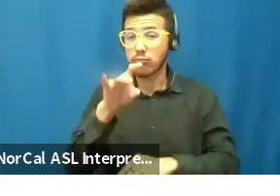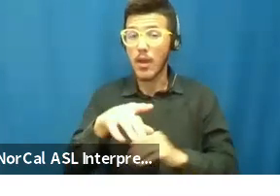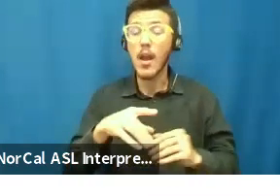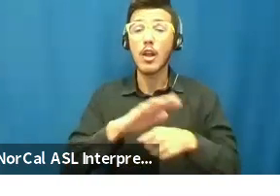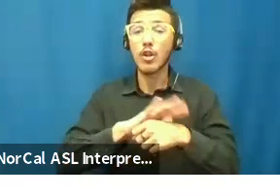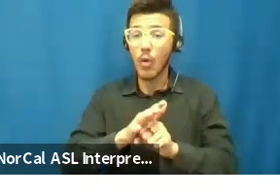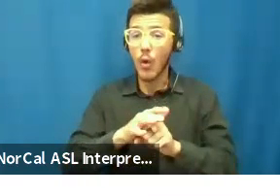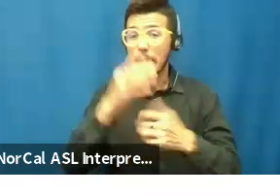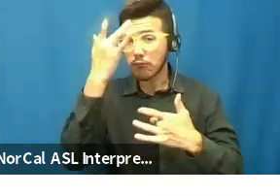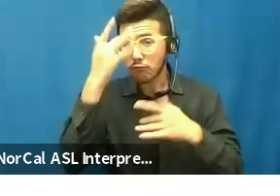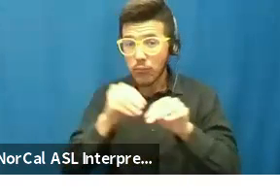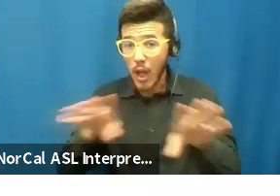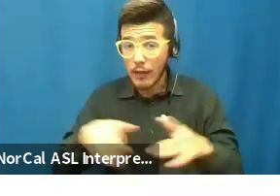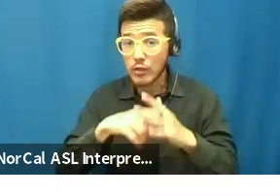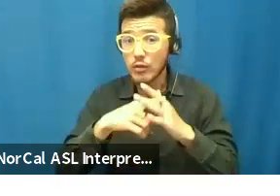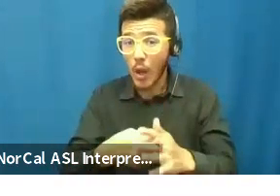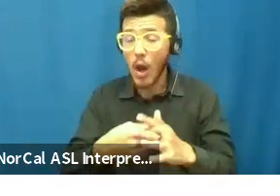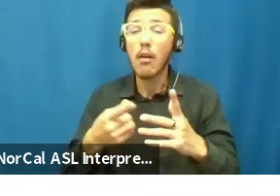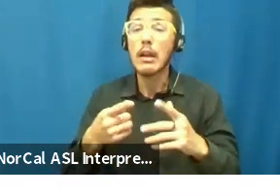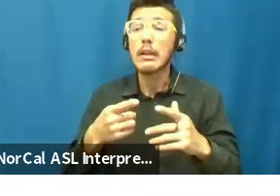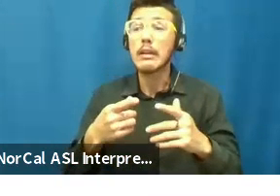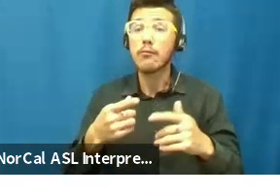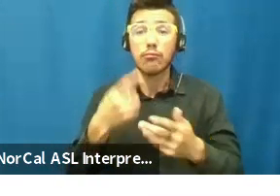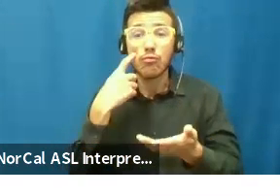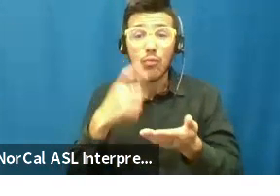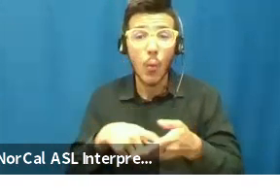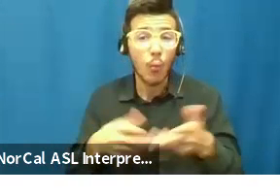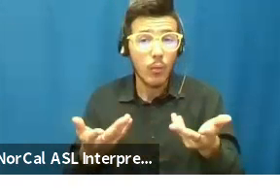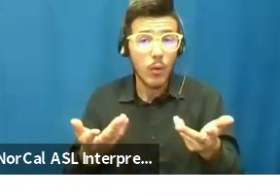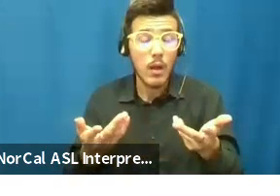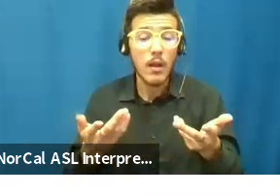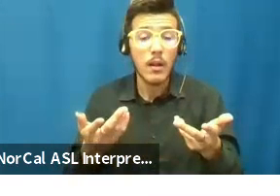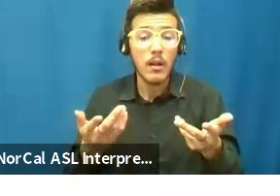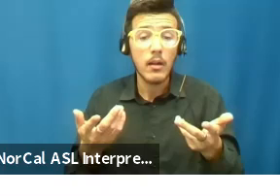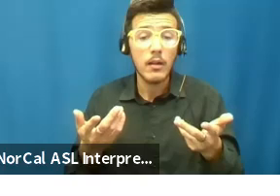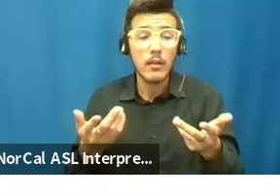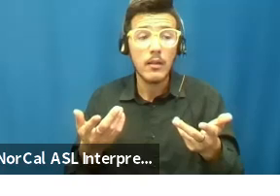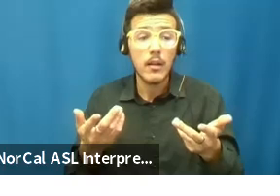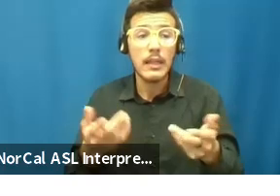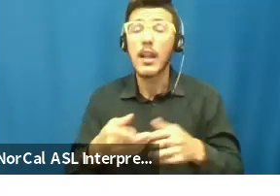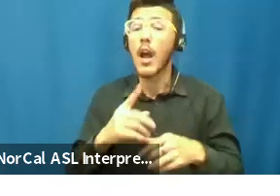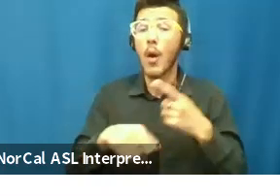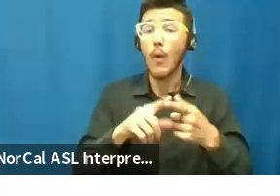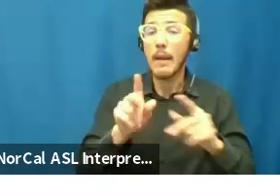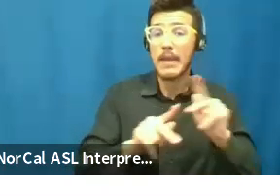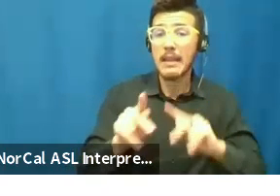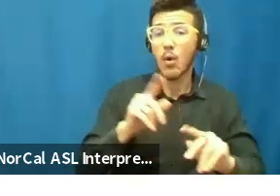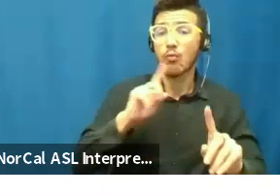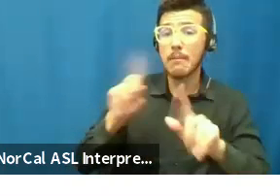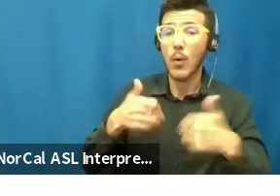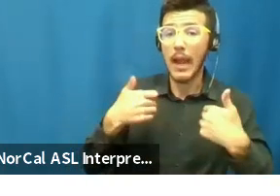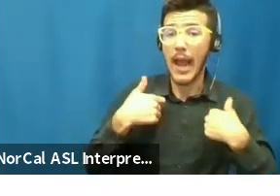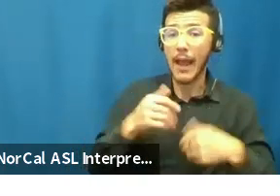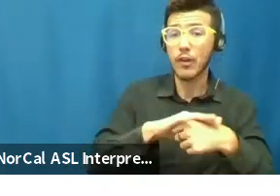there was a push to document in all of COVID 19 reporting, that we documented patients' race and